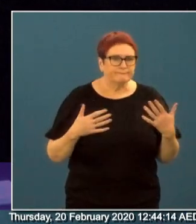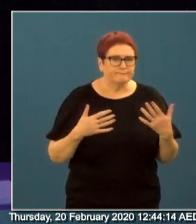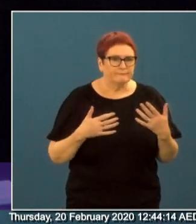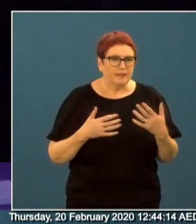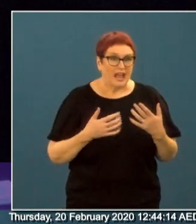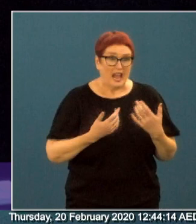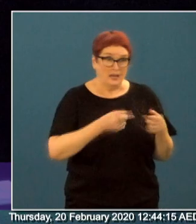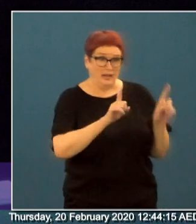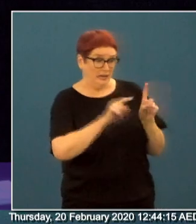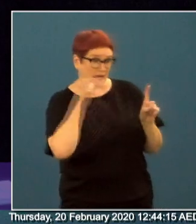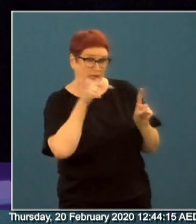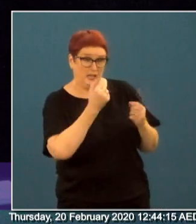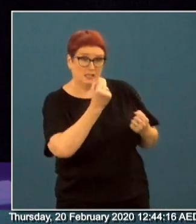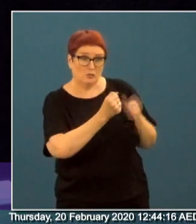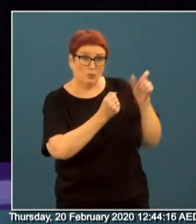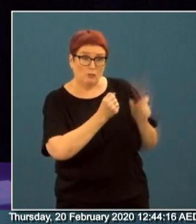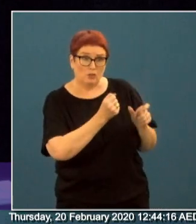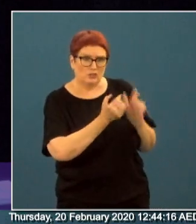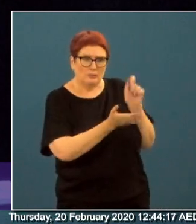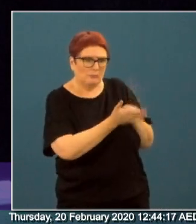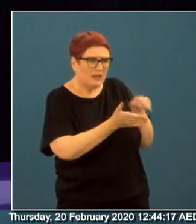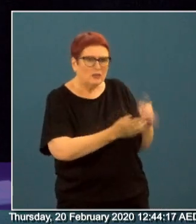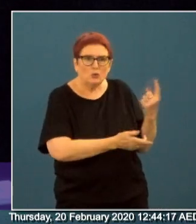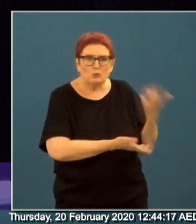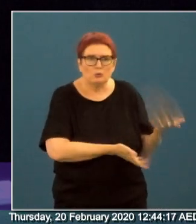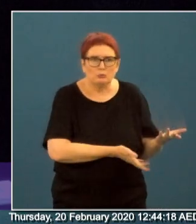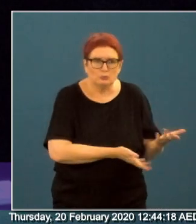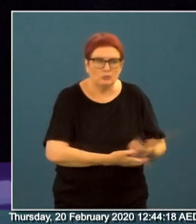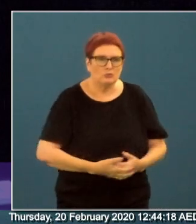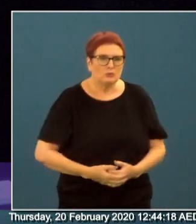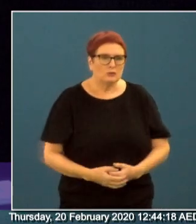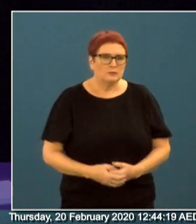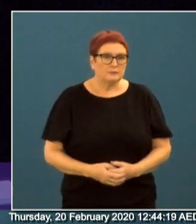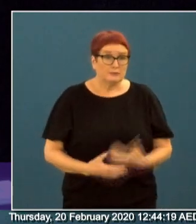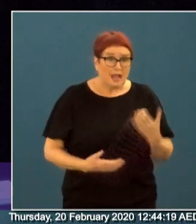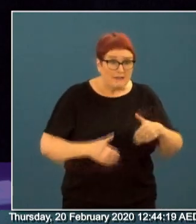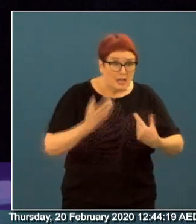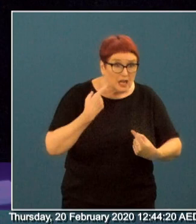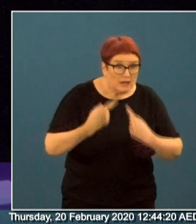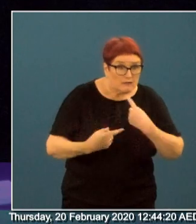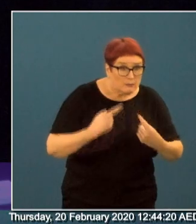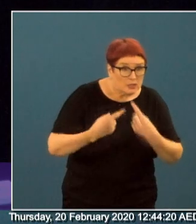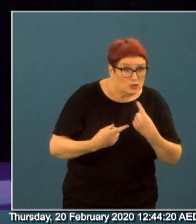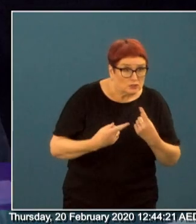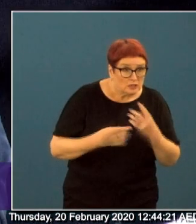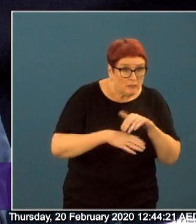wondered if you had information on that topic, because it's not addressed specifically. It's not.